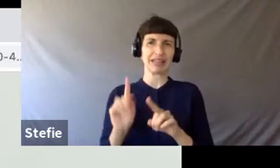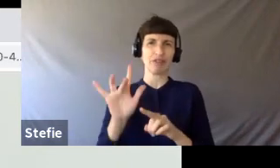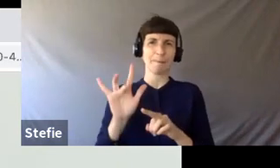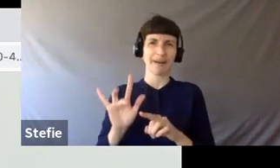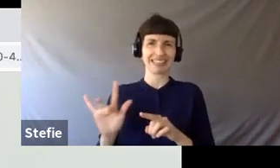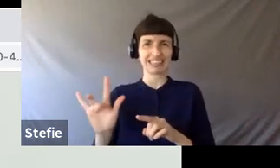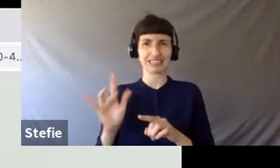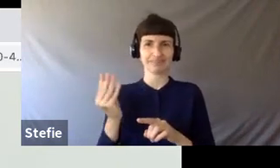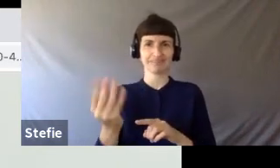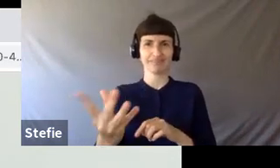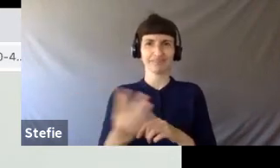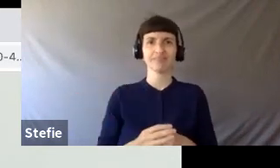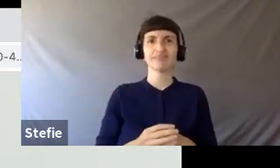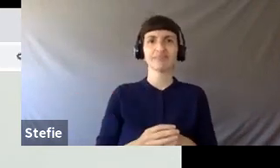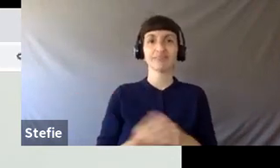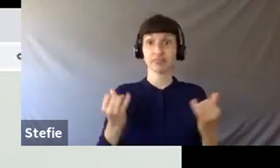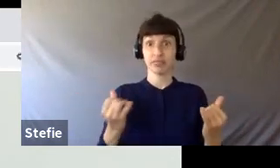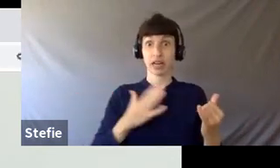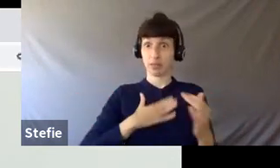will want you to use the web version. I'm going to demonstrate the web version. The app person has the same features as well just like you different buttons to click.